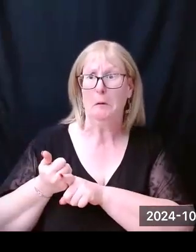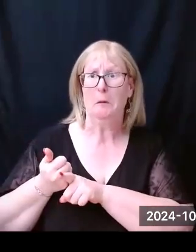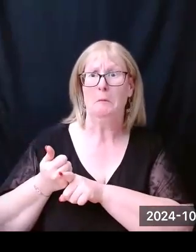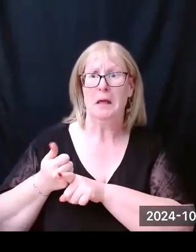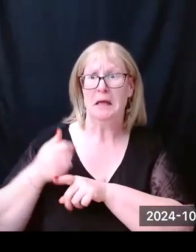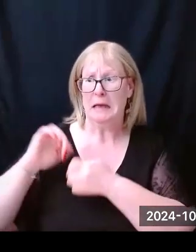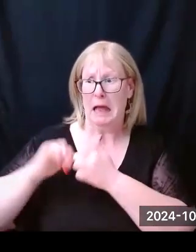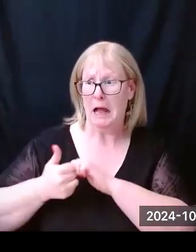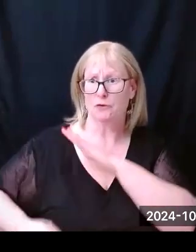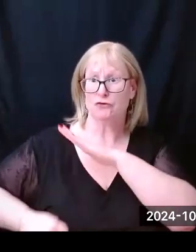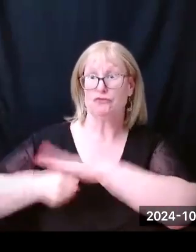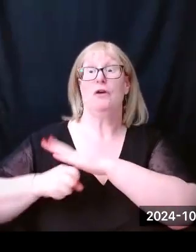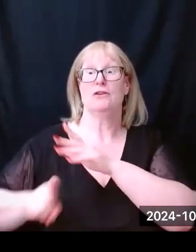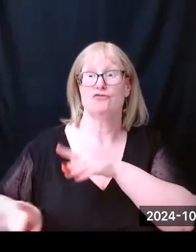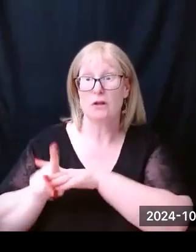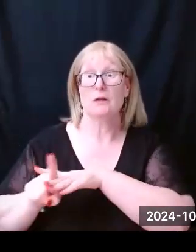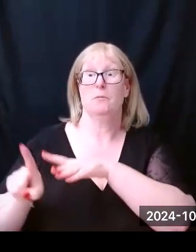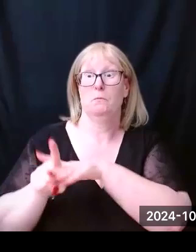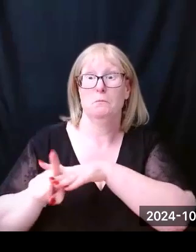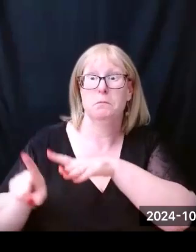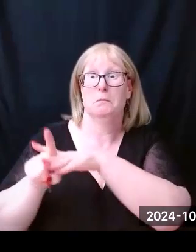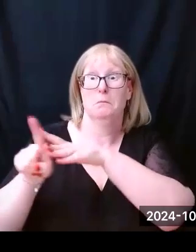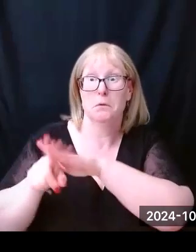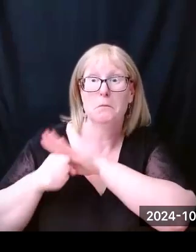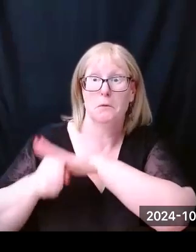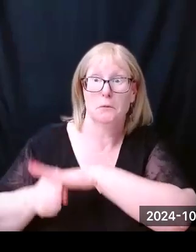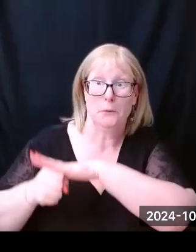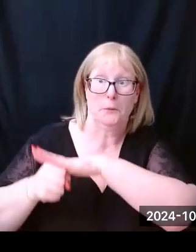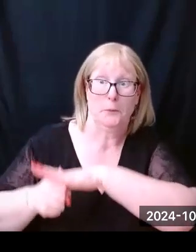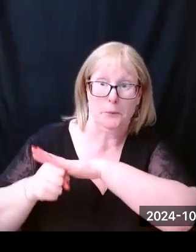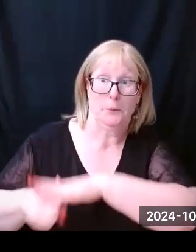What that really highlights is what we're not talking about,